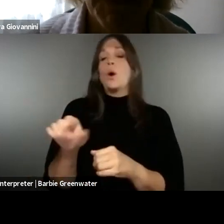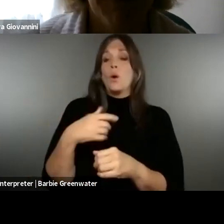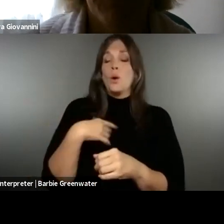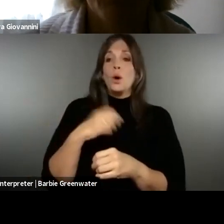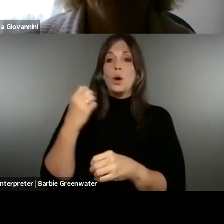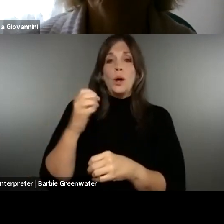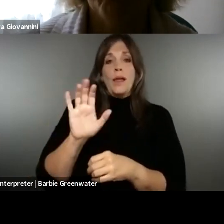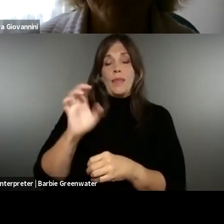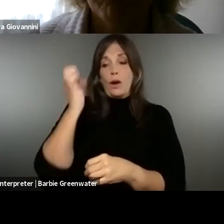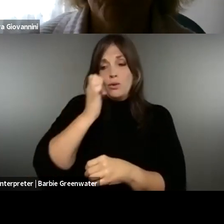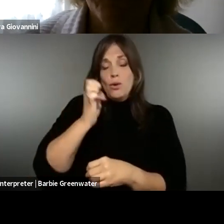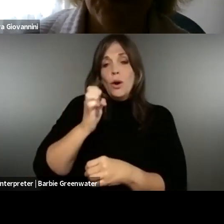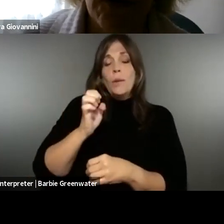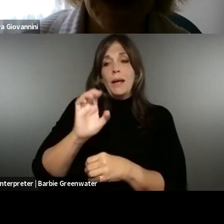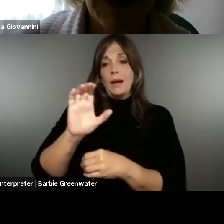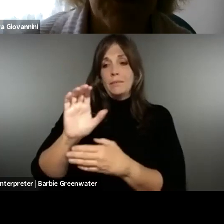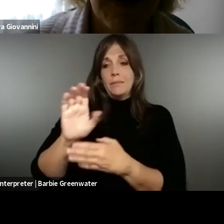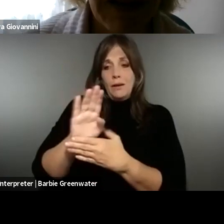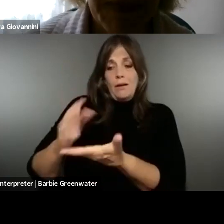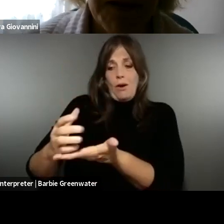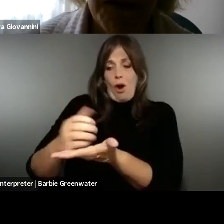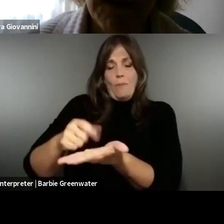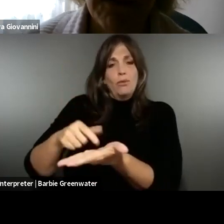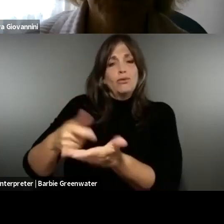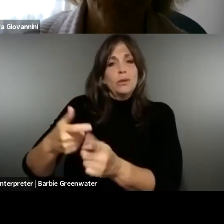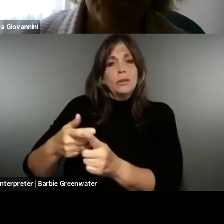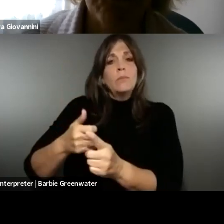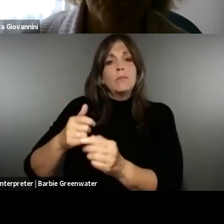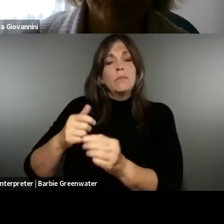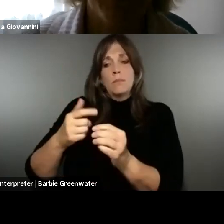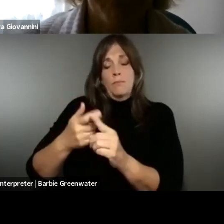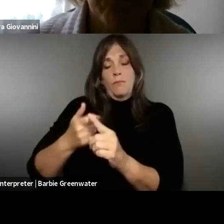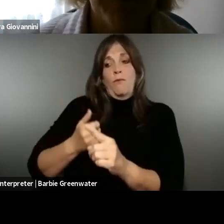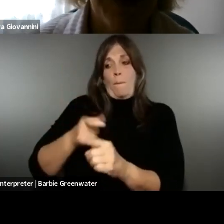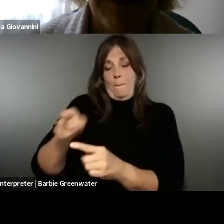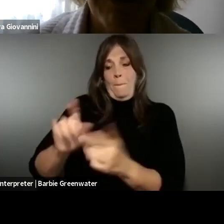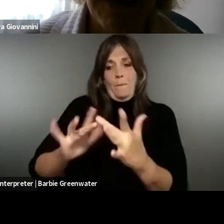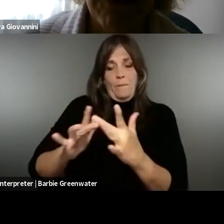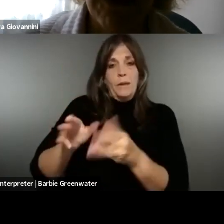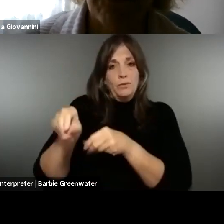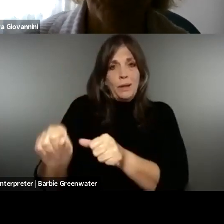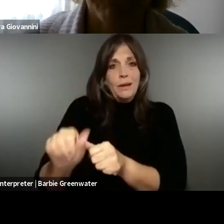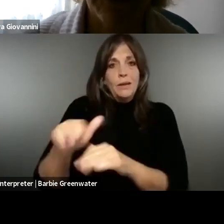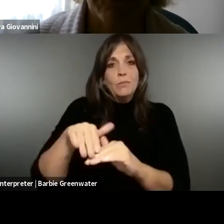pandemic and in the future. So the European economy is based on more than 50% on consumer